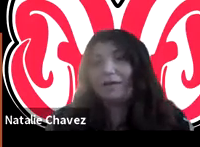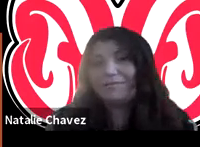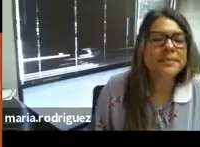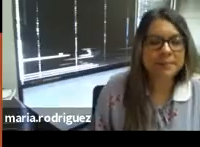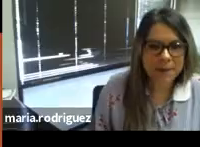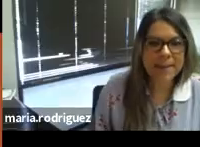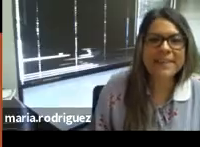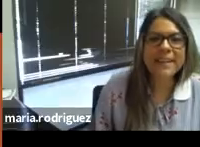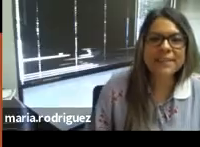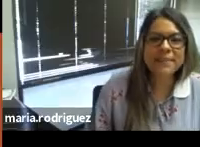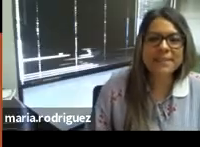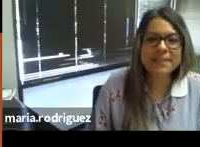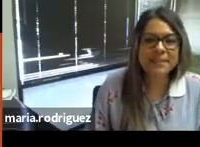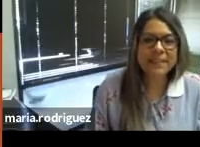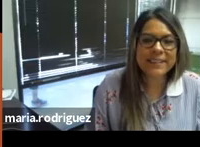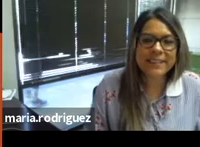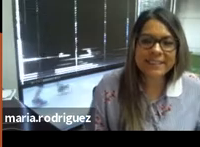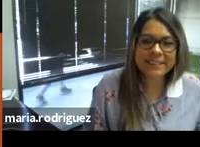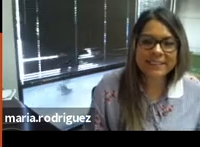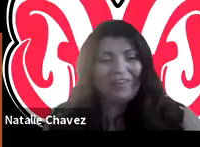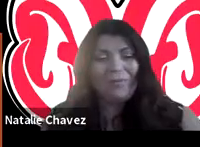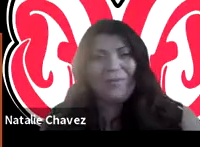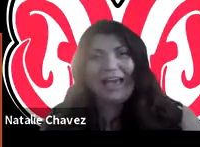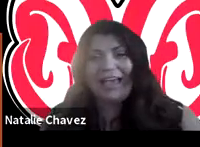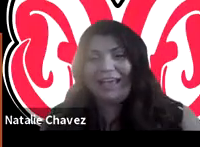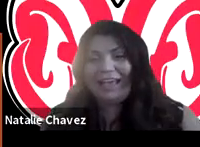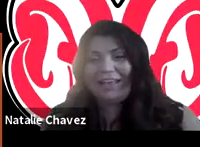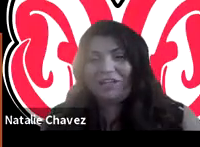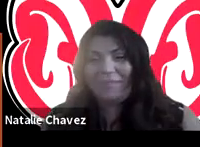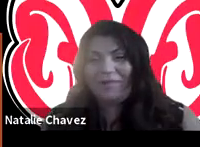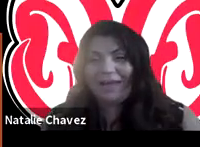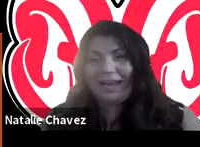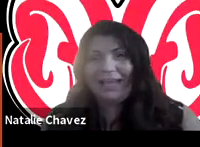maria.rodriguez: Awesome. Okay, thank you so much. maria.rodriguez: Have a good day. Natalie Chavez: You too. Bye. Good job, everybody.